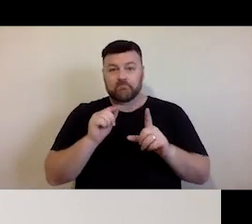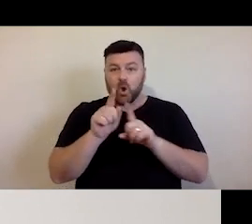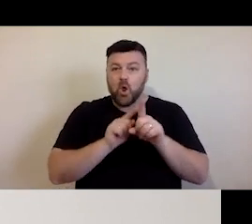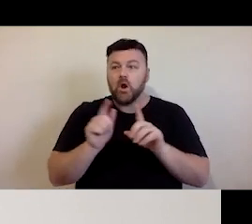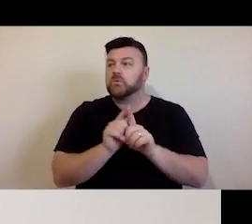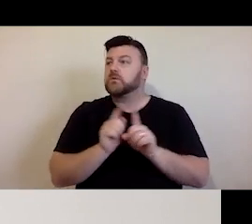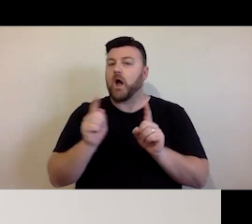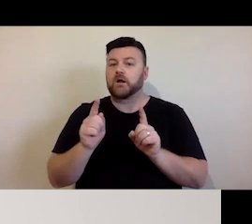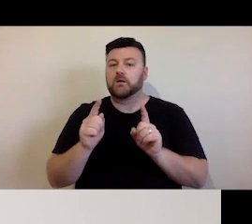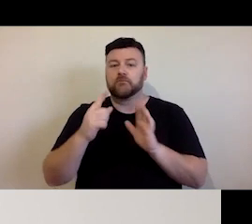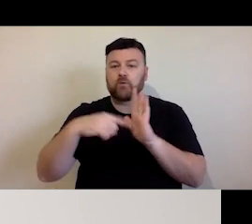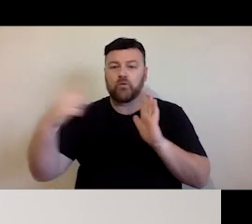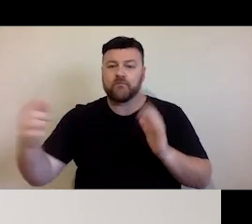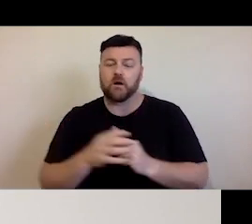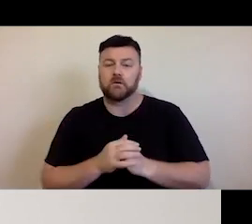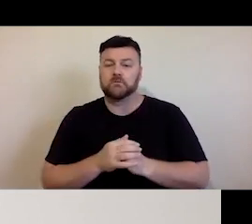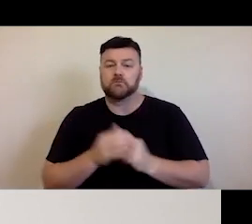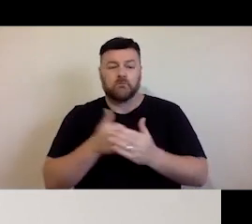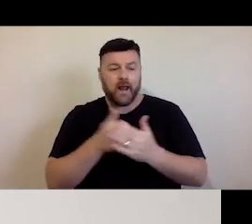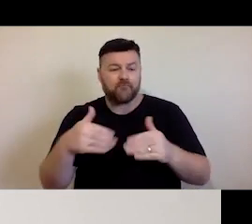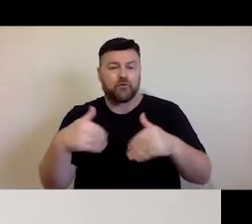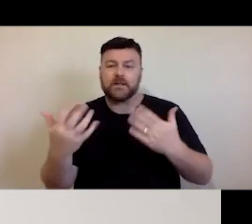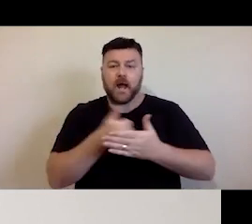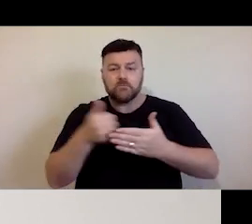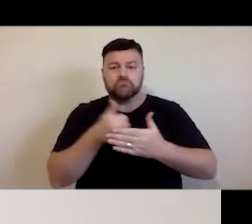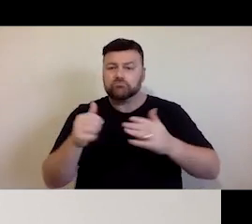Woven into daily routines, regular practices